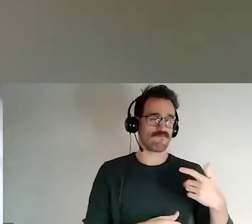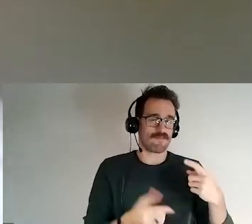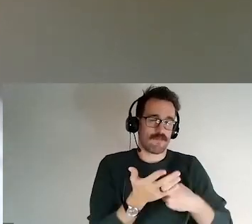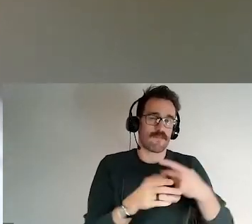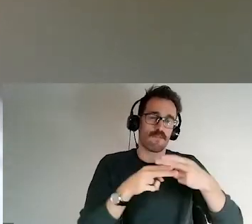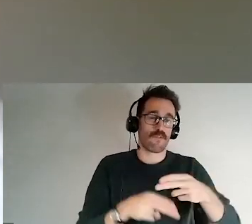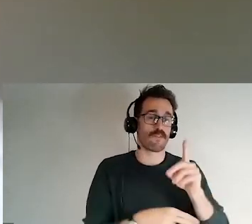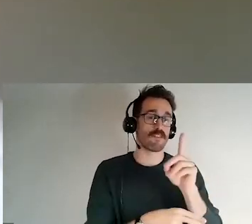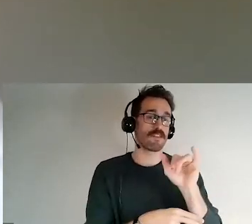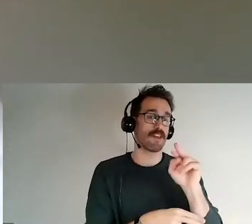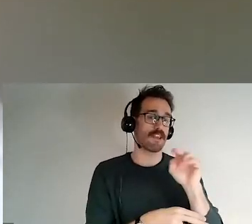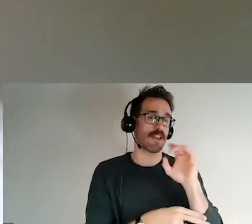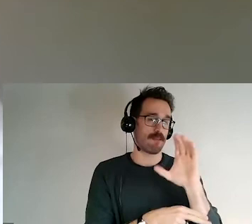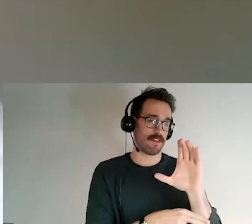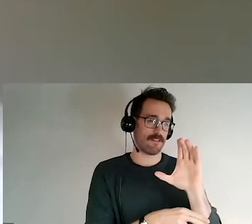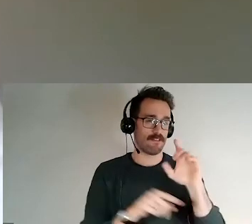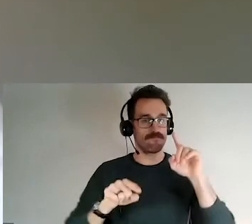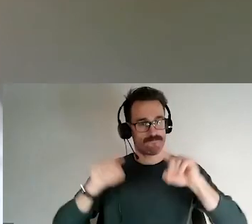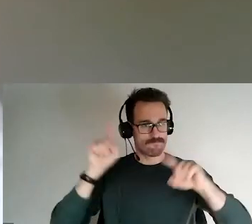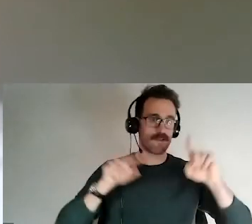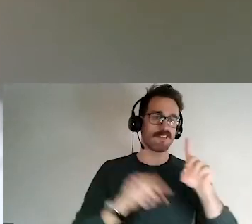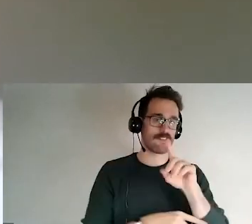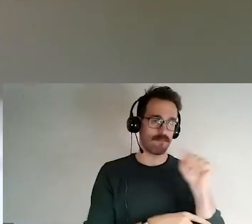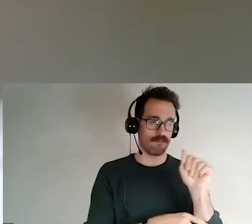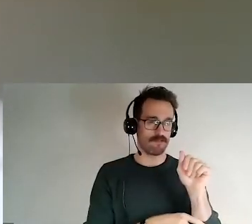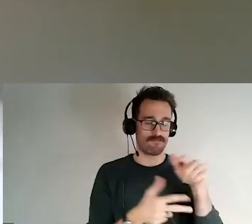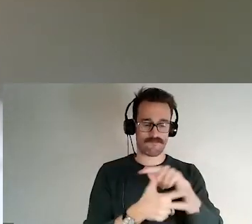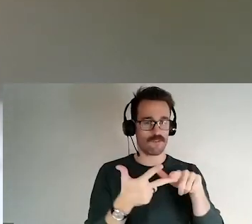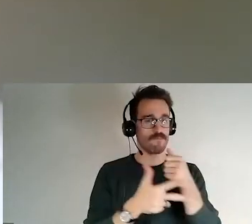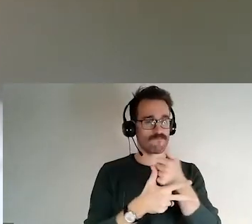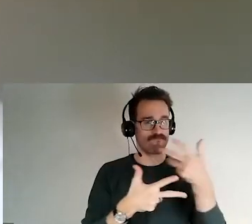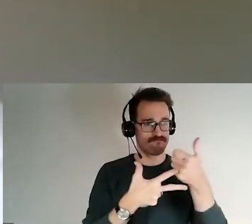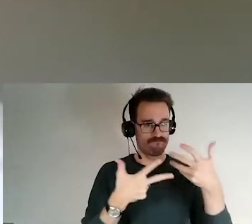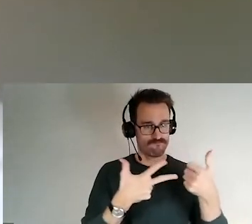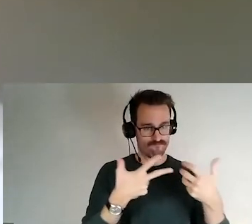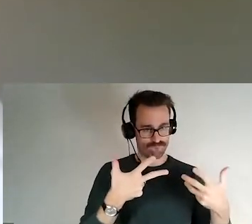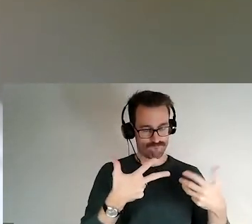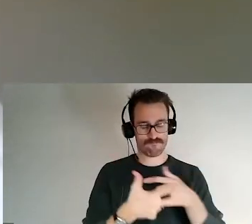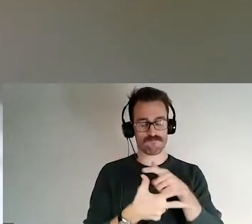Just to go over these three characteristics a bit. Episodic disabilities are intermittent.